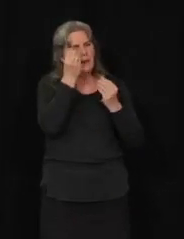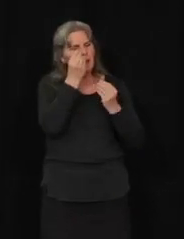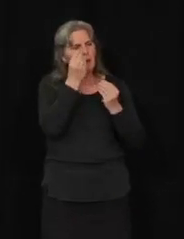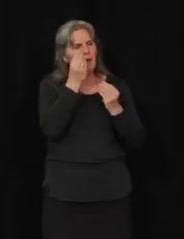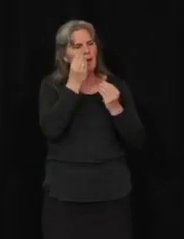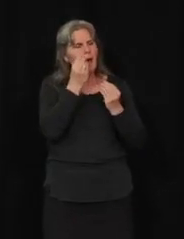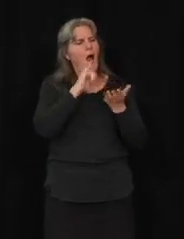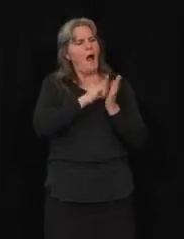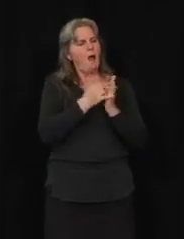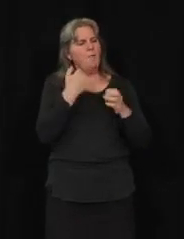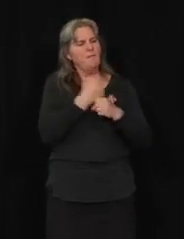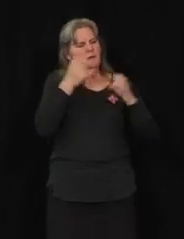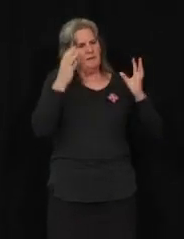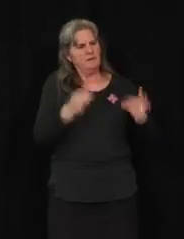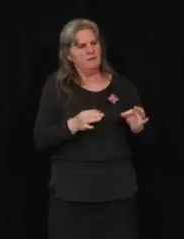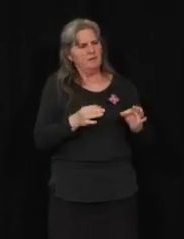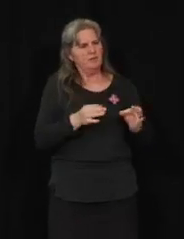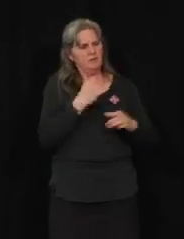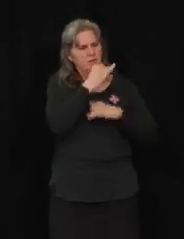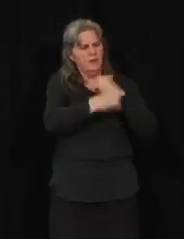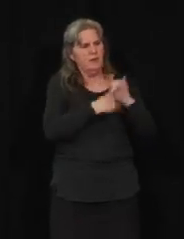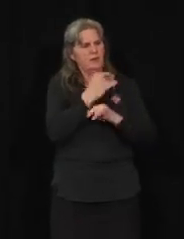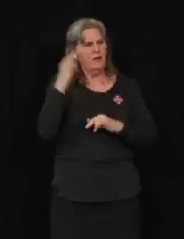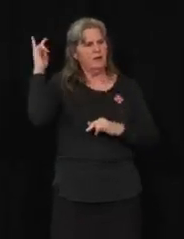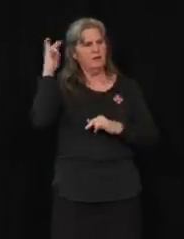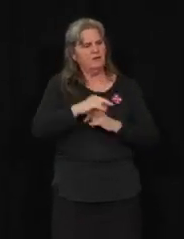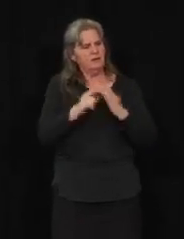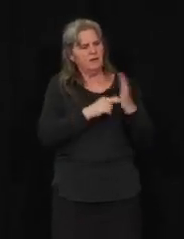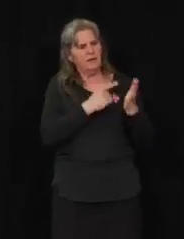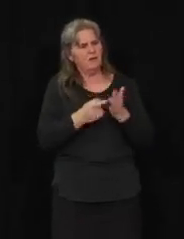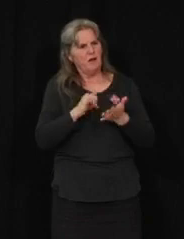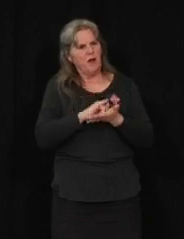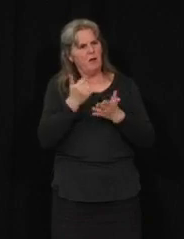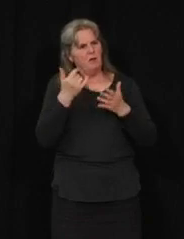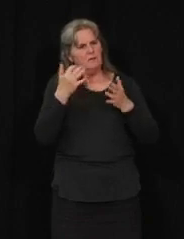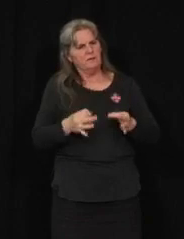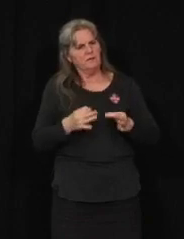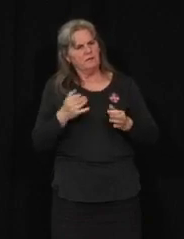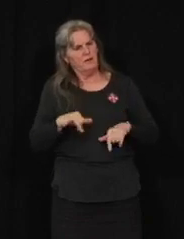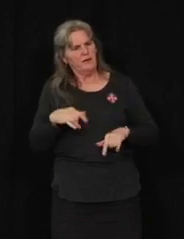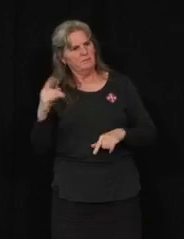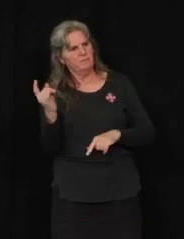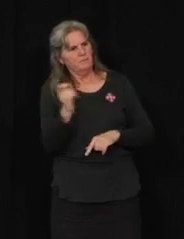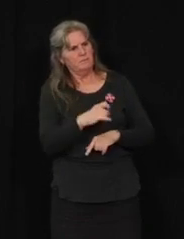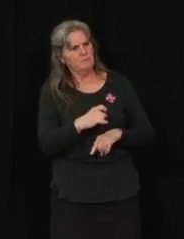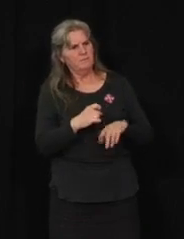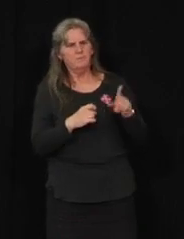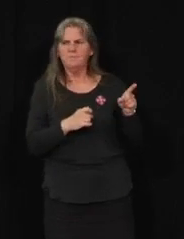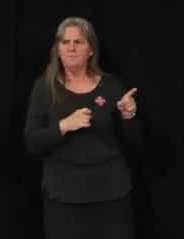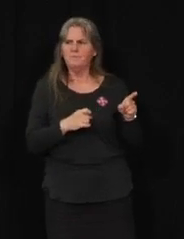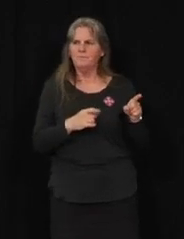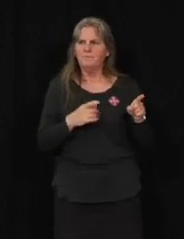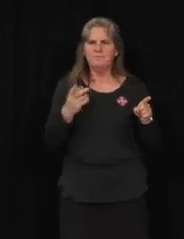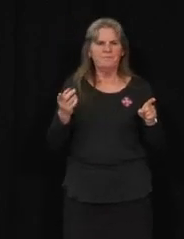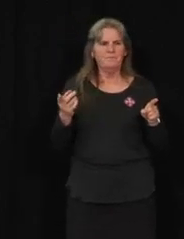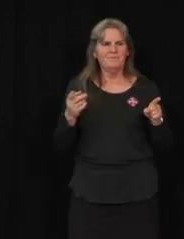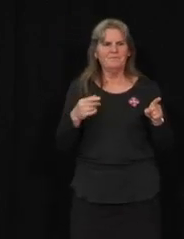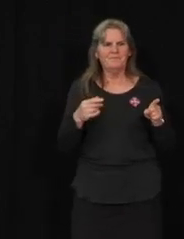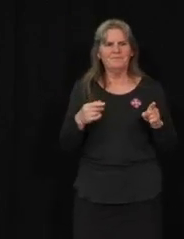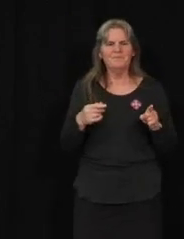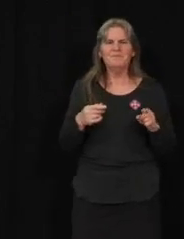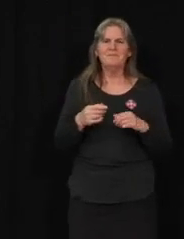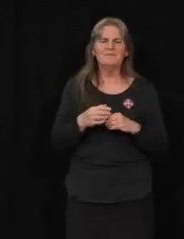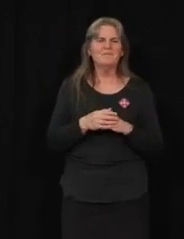flights?